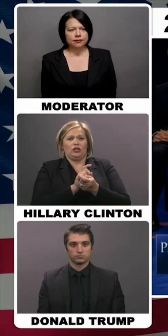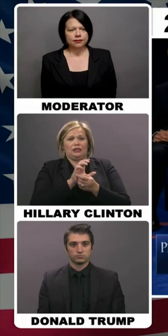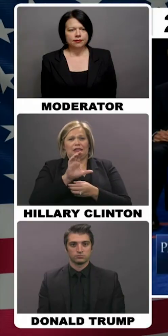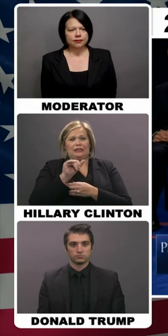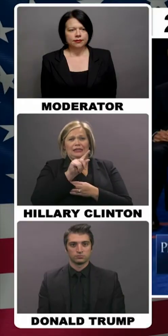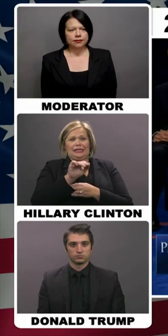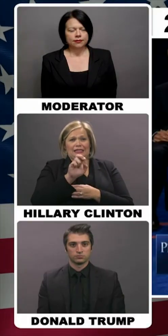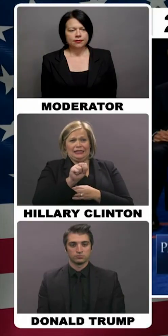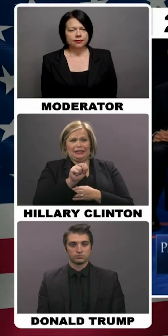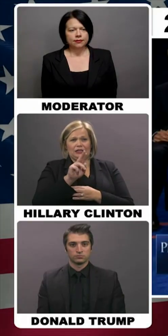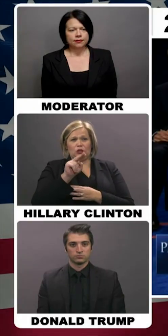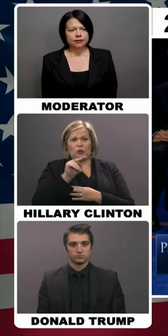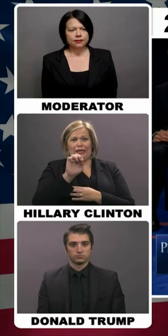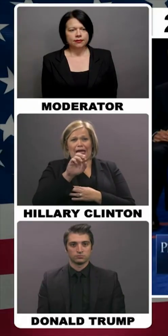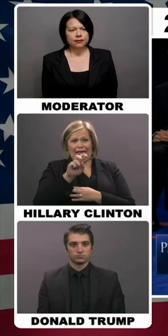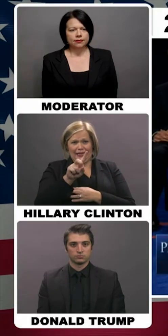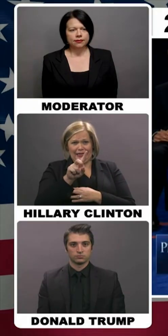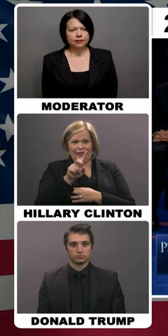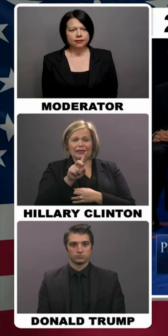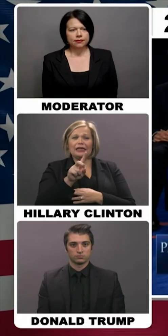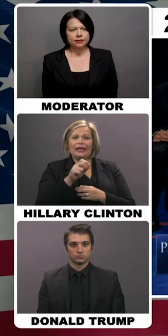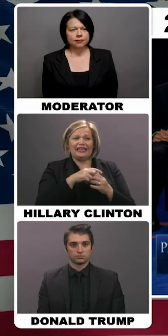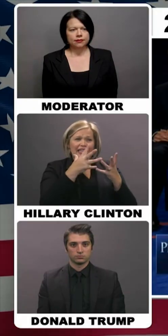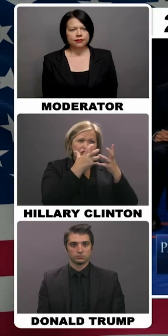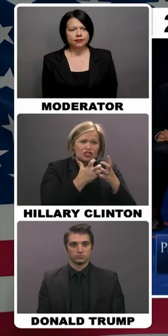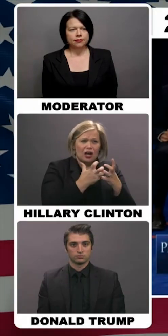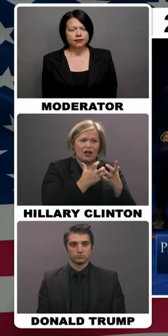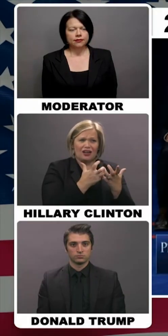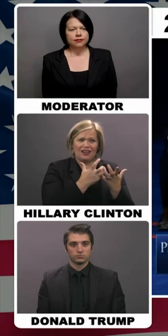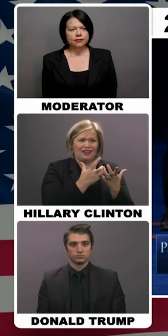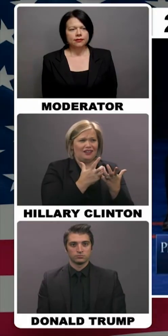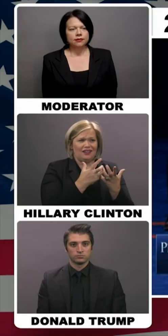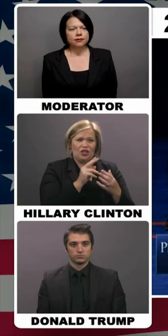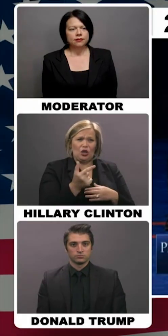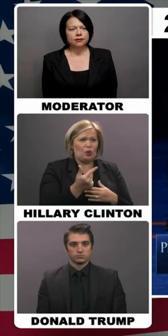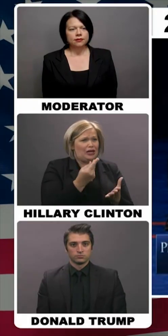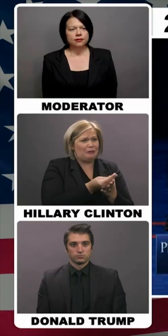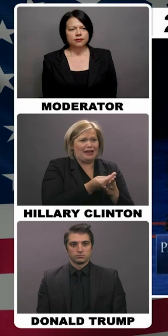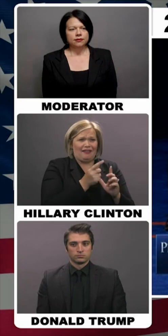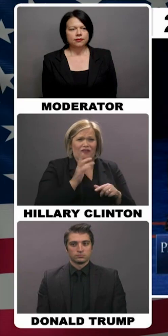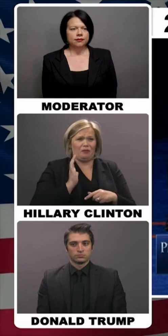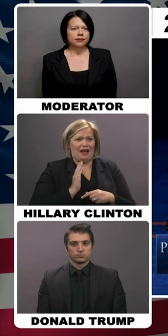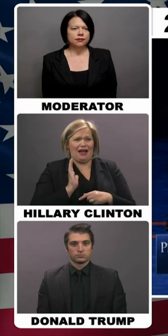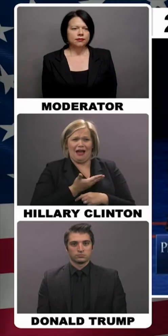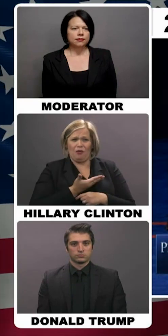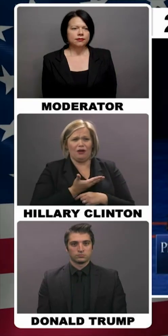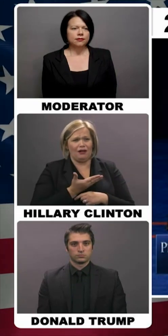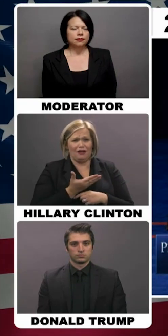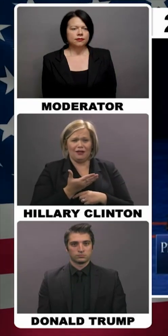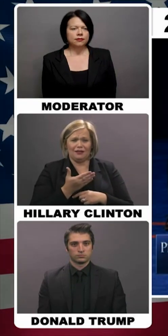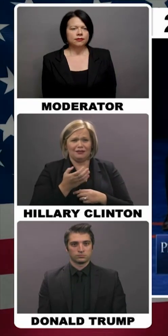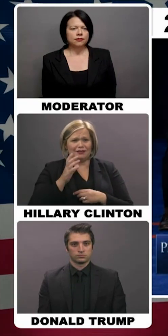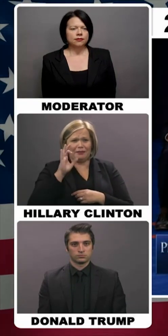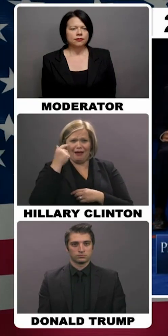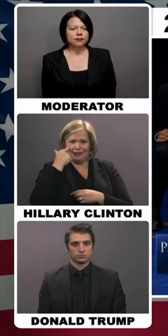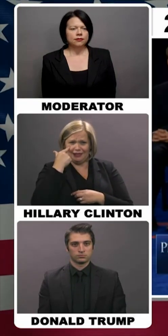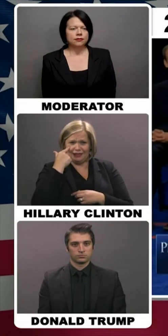and get dark unaccountable money out of our politics. Donald doesn't agree with that. I would like the Supreme Court to understand